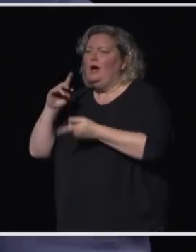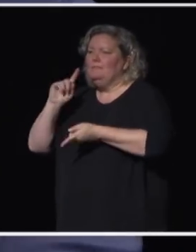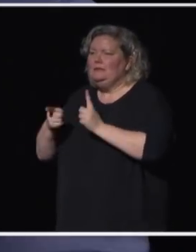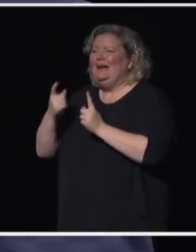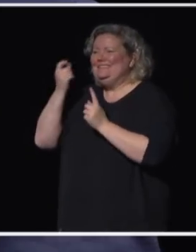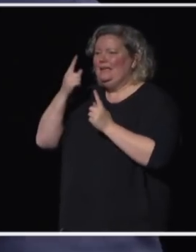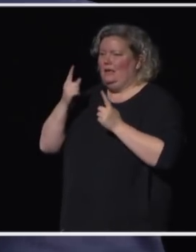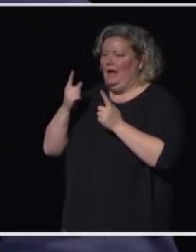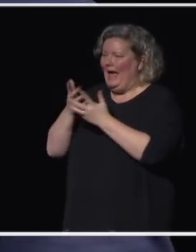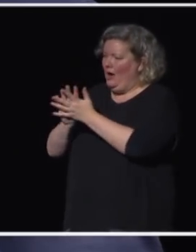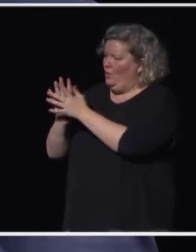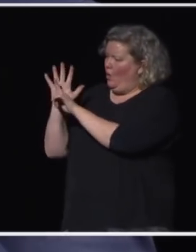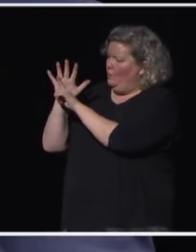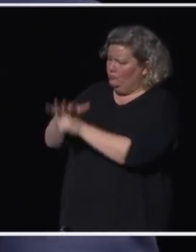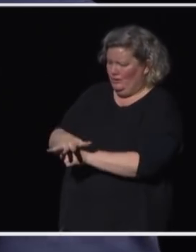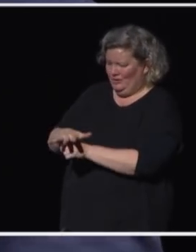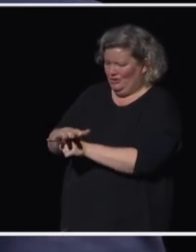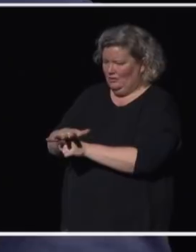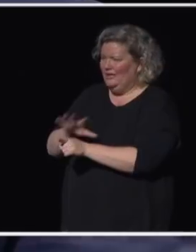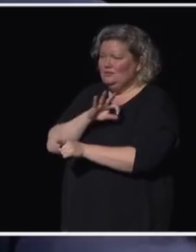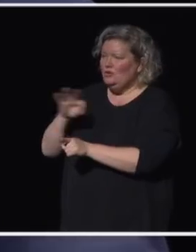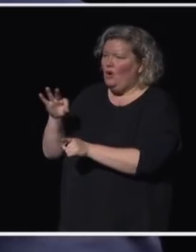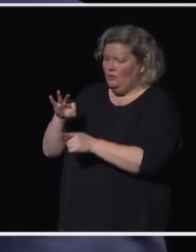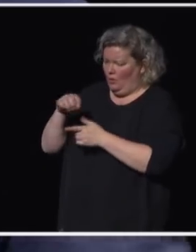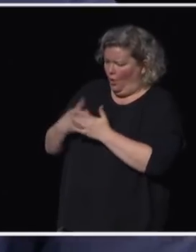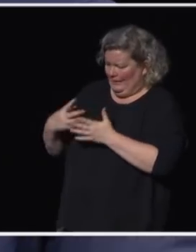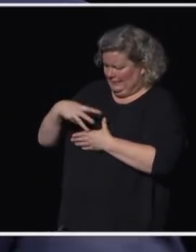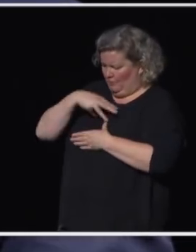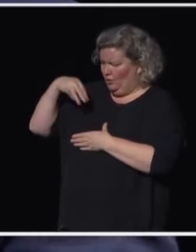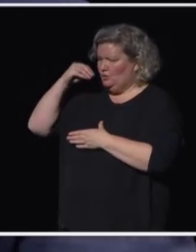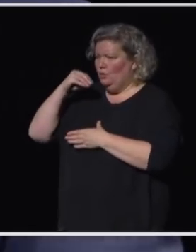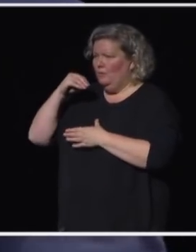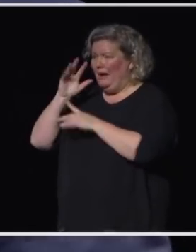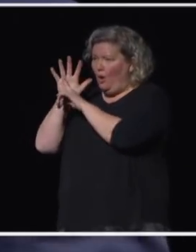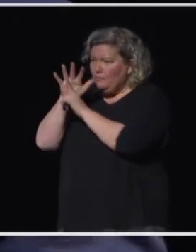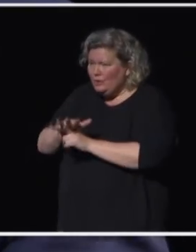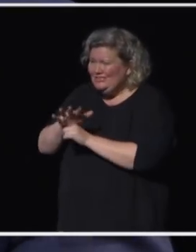of oppression, that it is not, you know, spiritual, that it's direct, that it's violent, and that it's forceful.